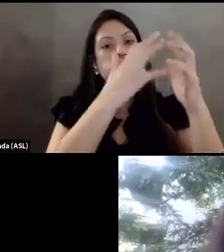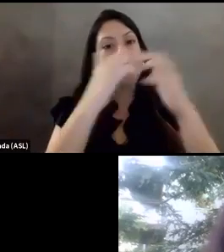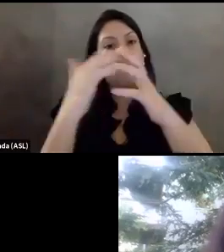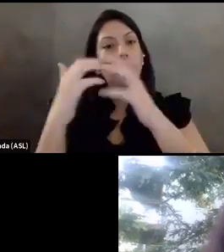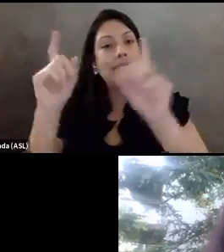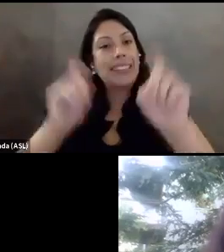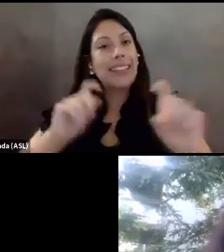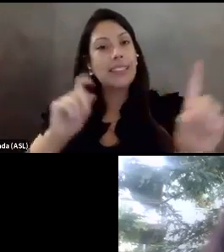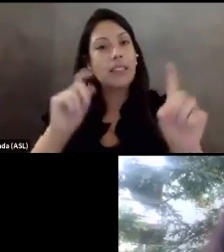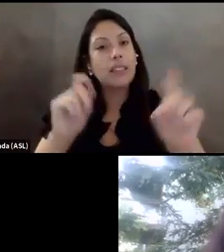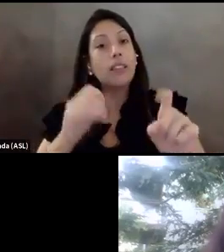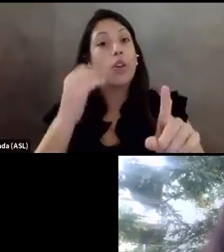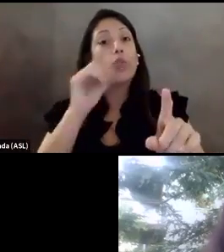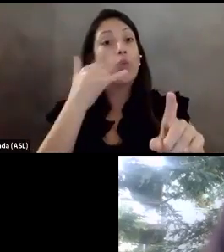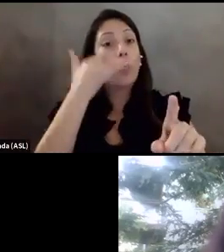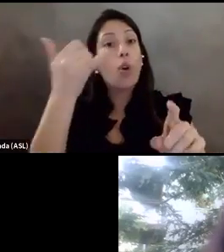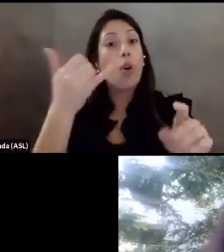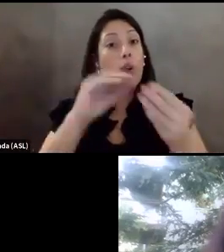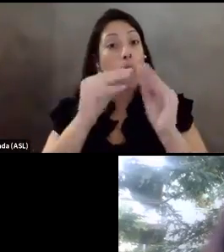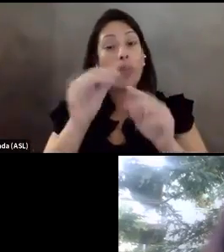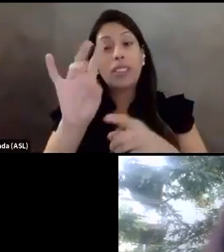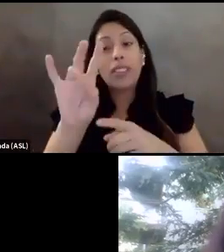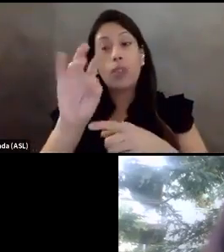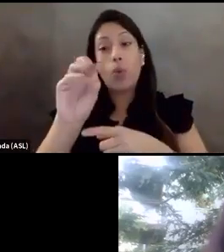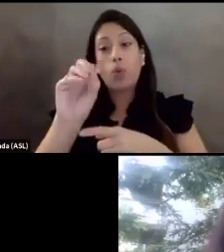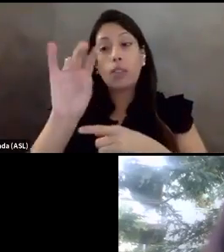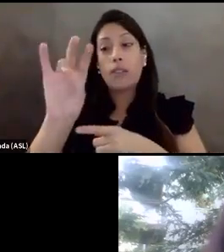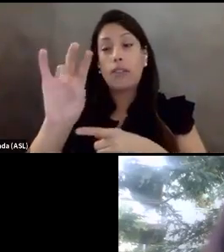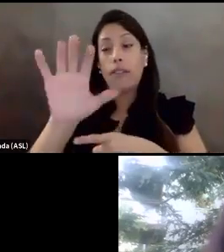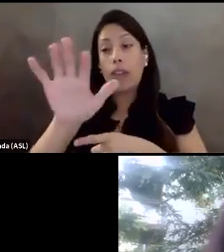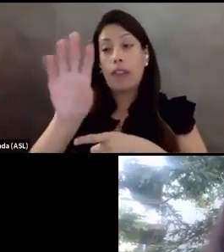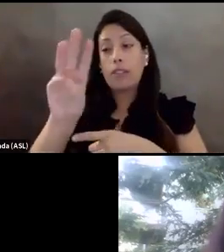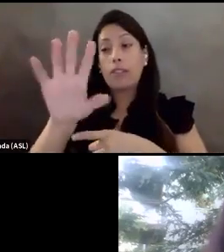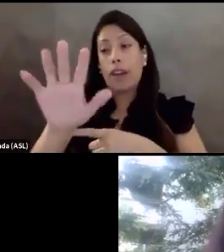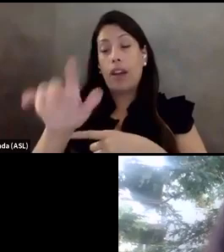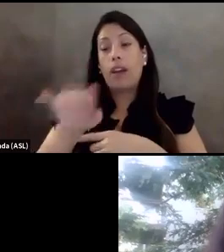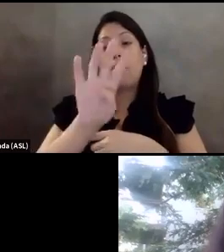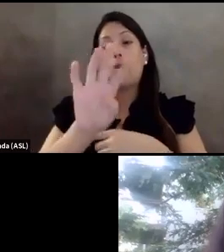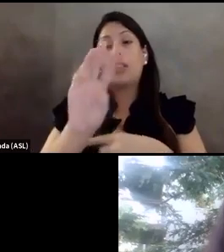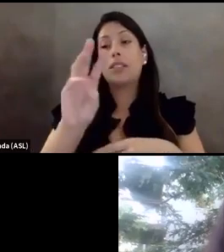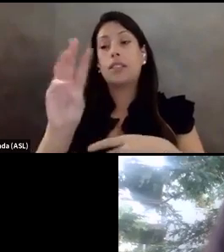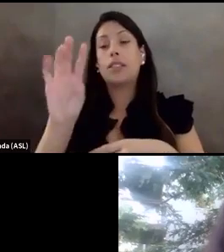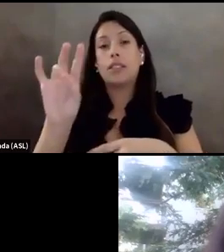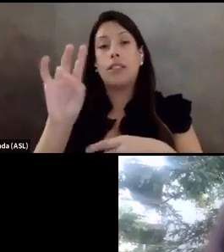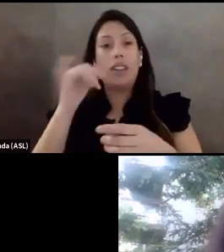call that seven seven, five, six, five, four, six, six, seven number, and you can